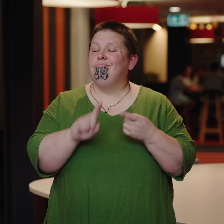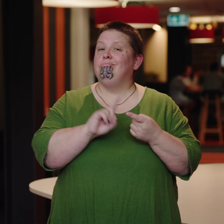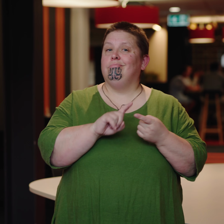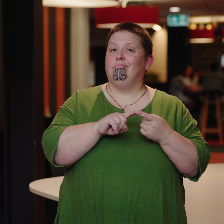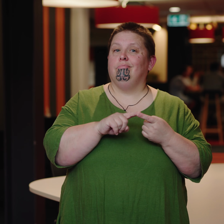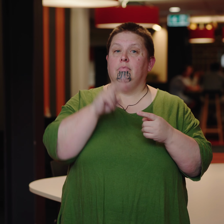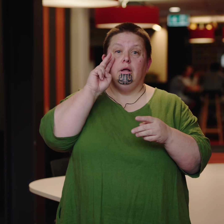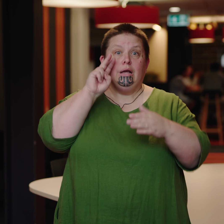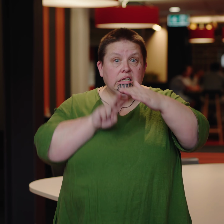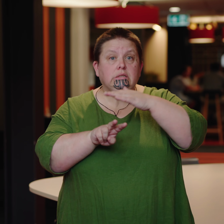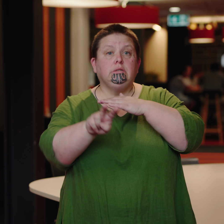Here's an overview of the groups.